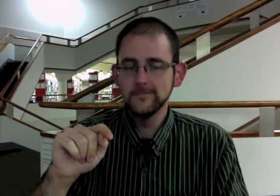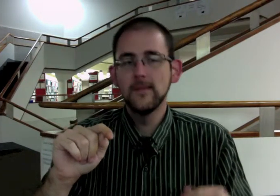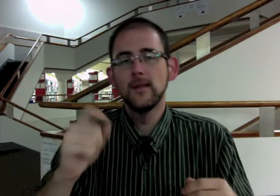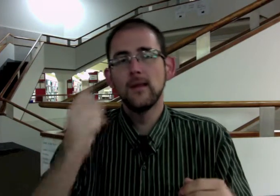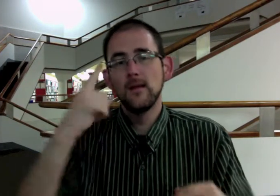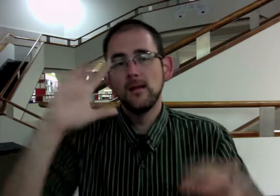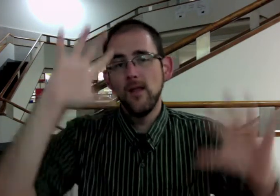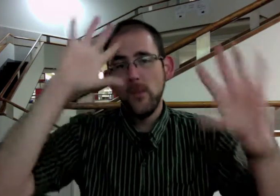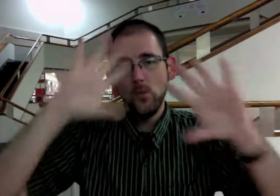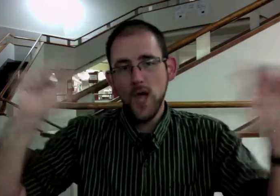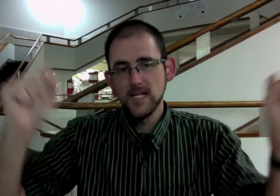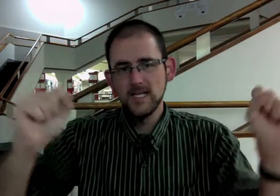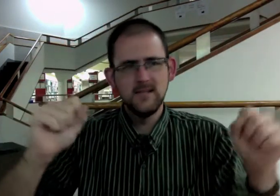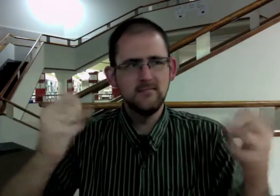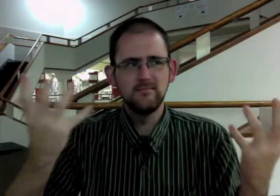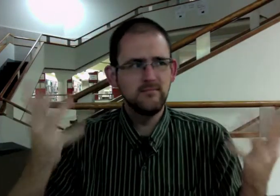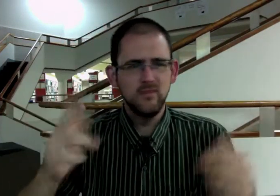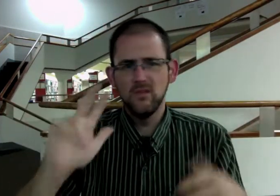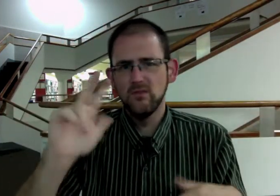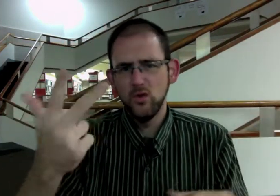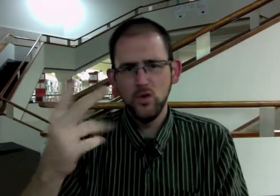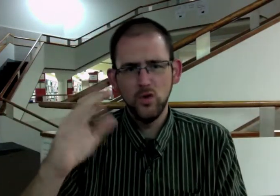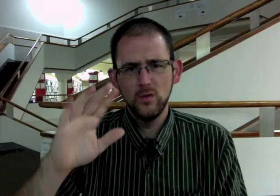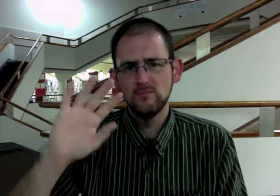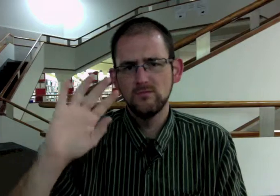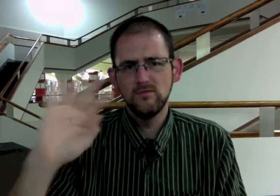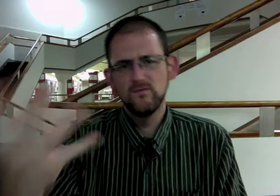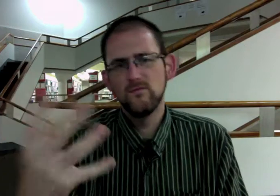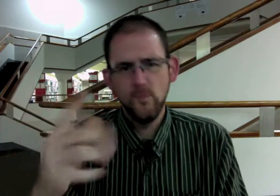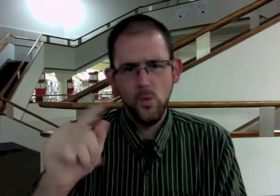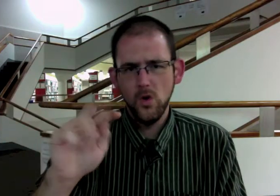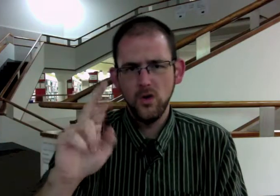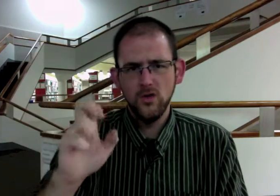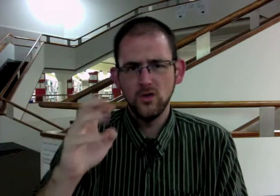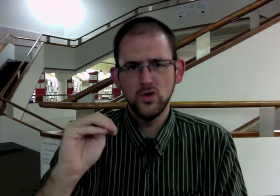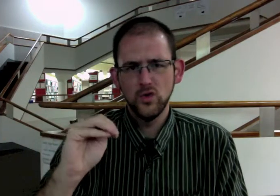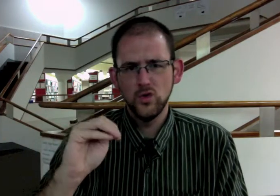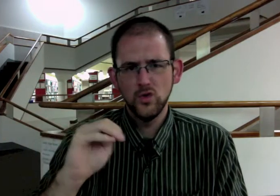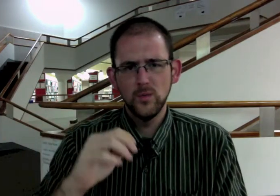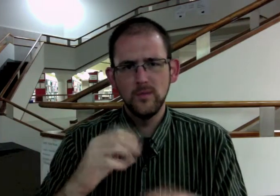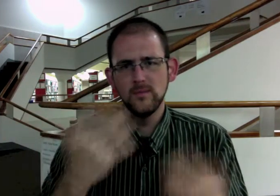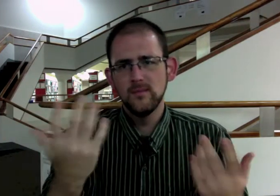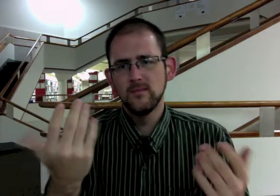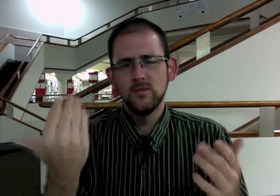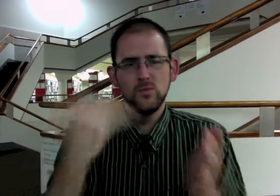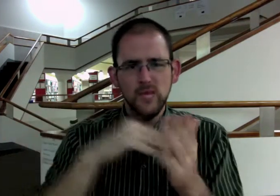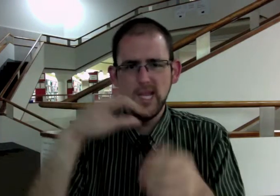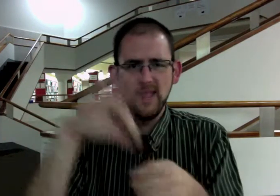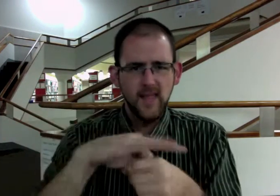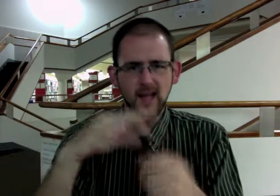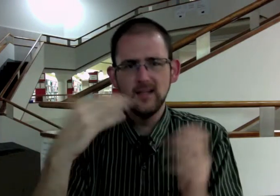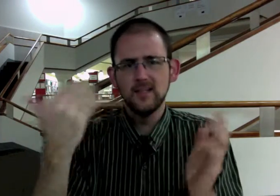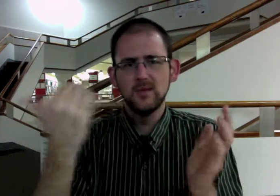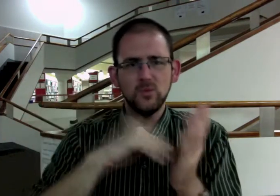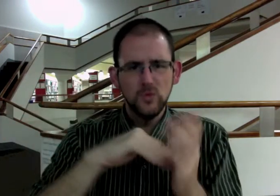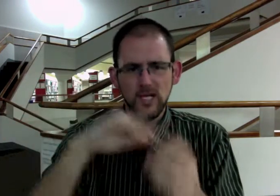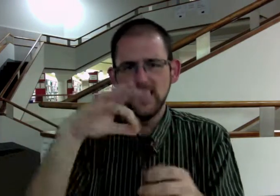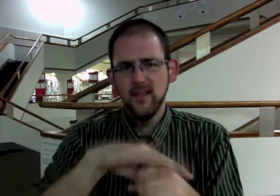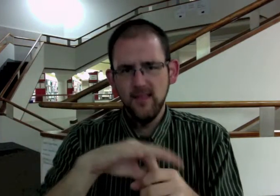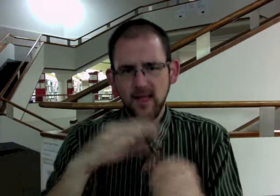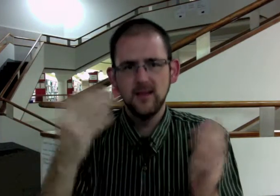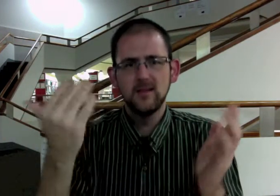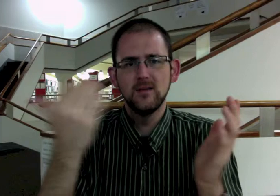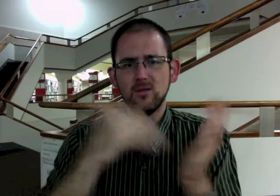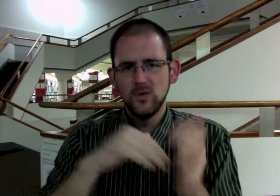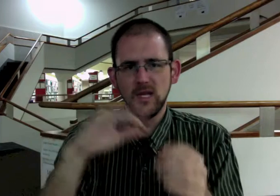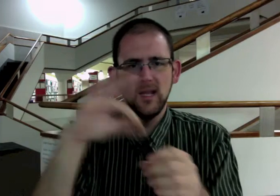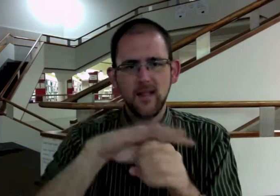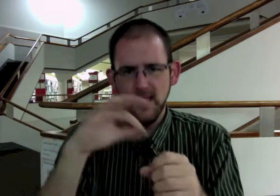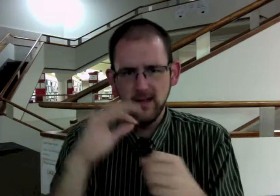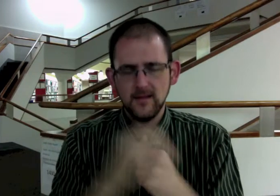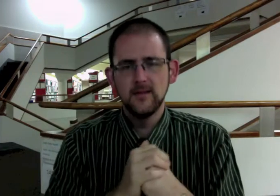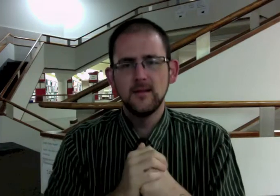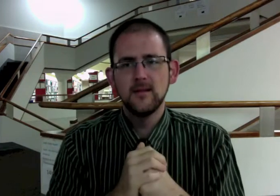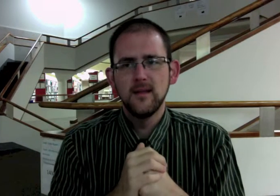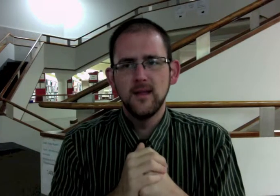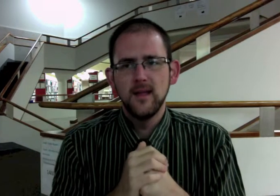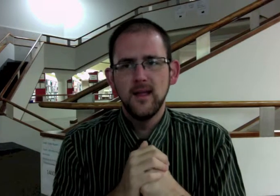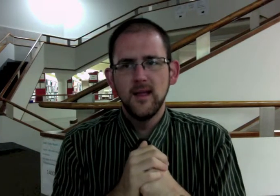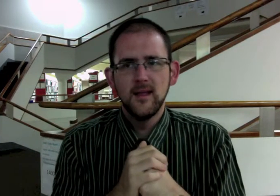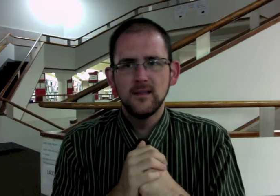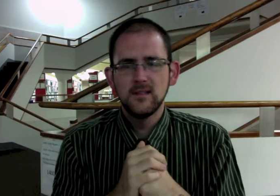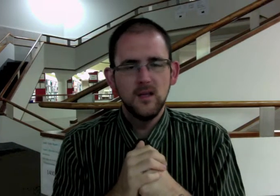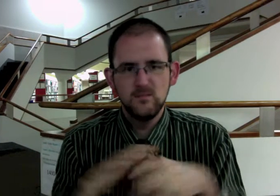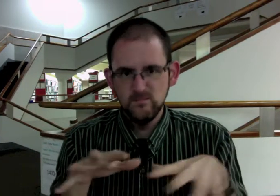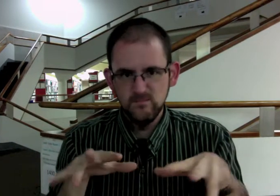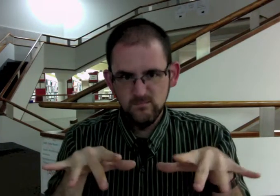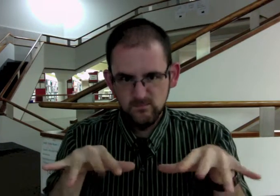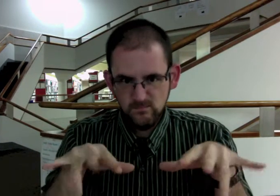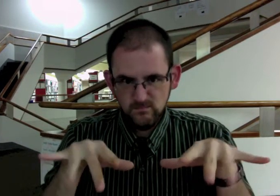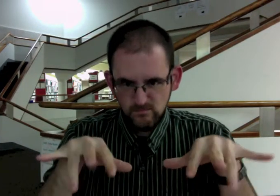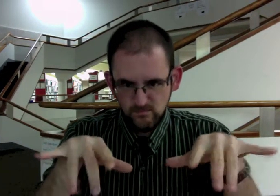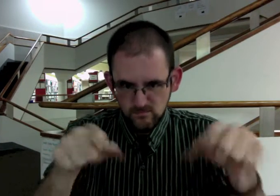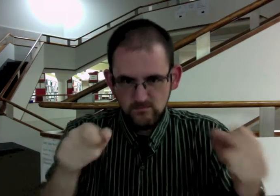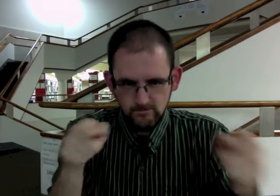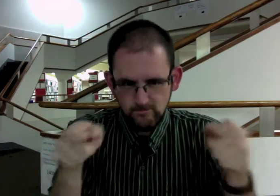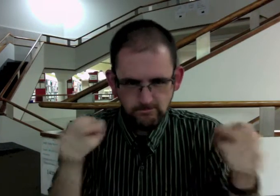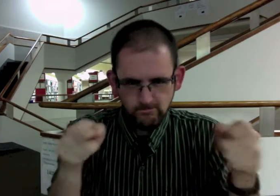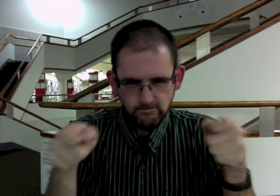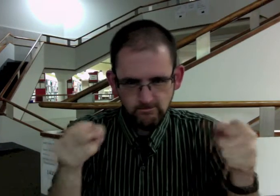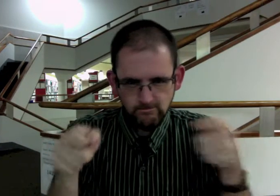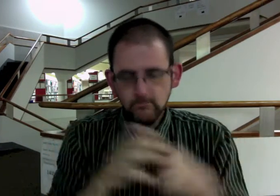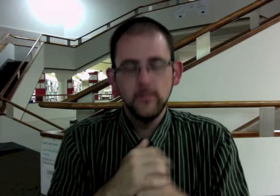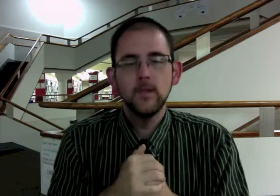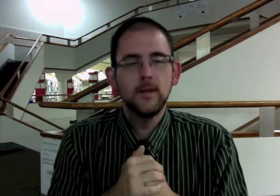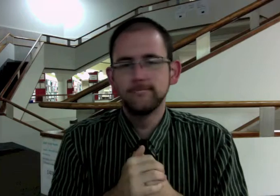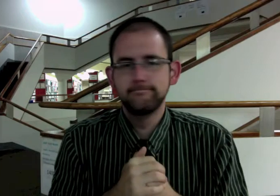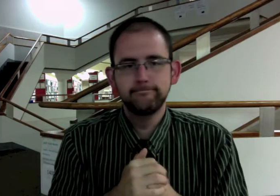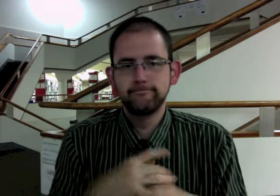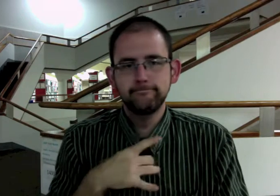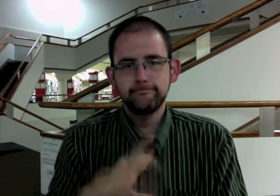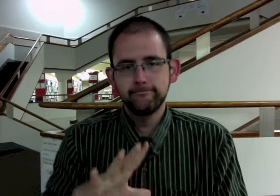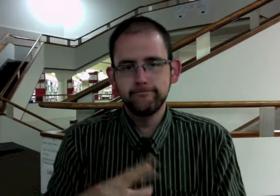The President is on his third or fourth term -- he keeps getting re-elected and grabs more power each time.